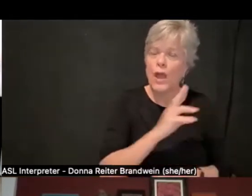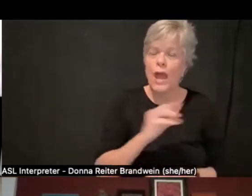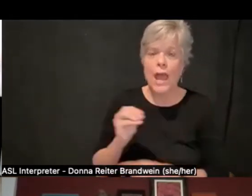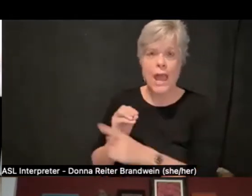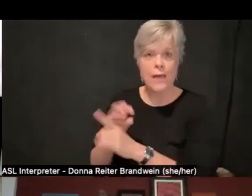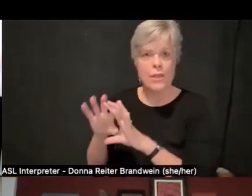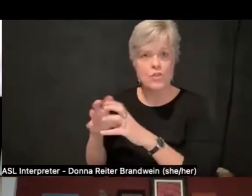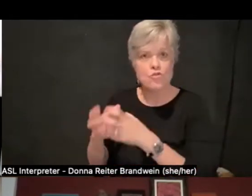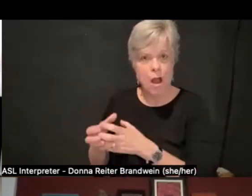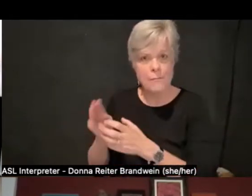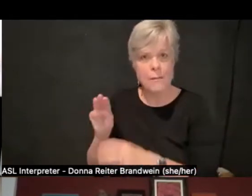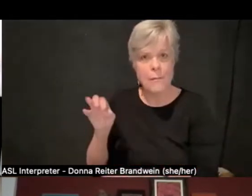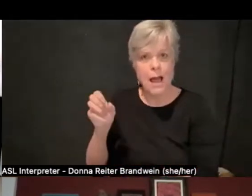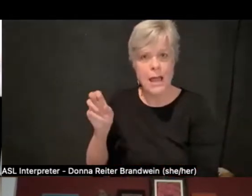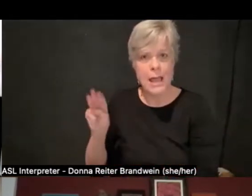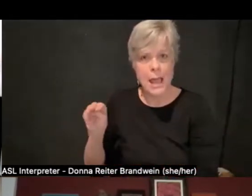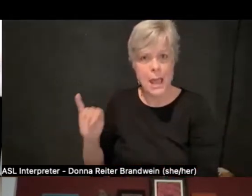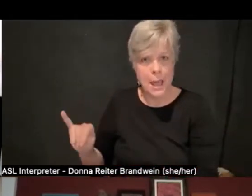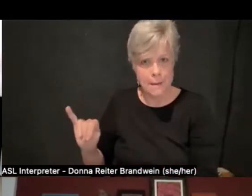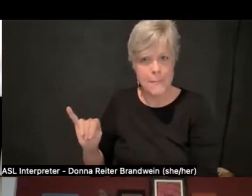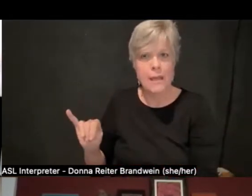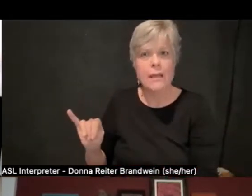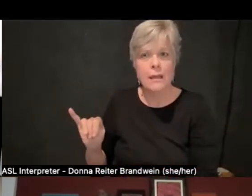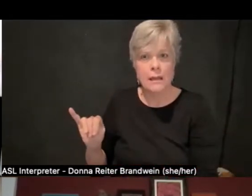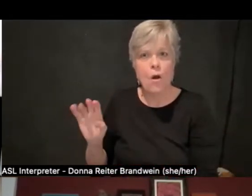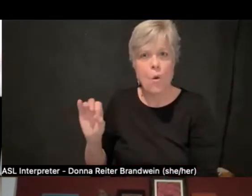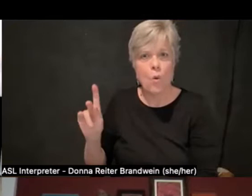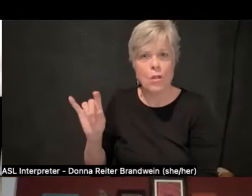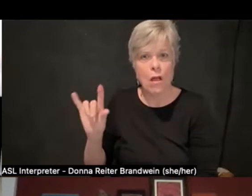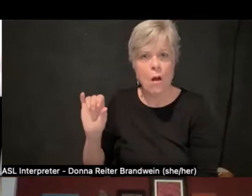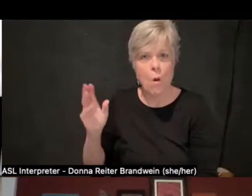and evolved into a reciprocal partnership, including the creation